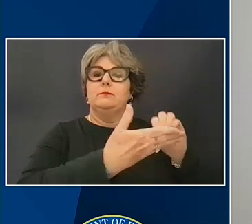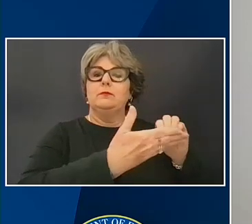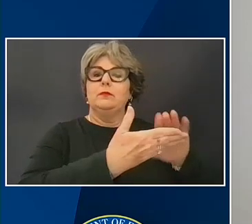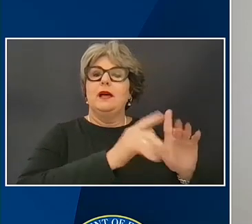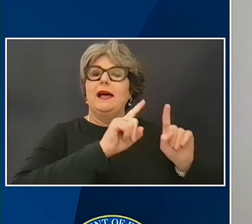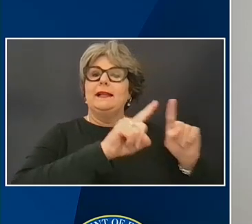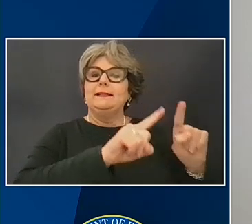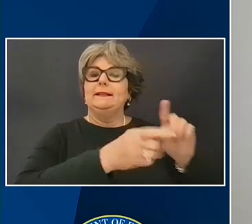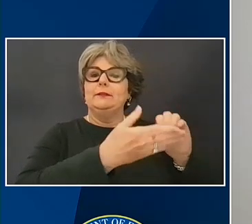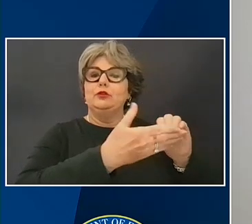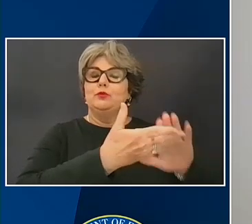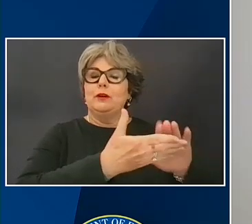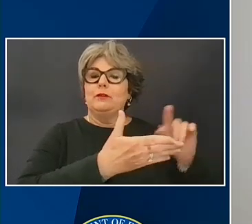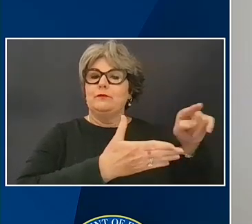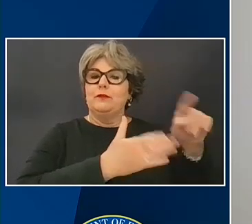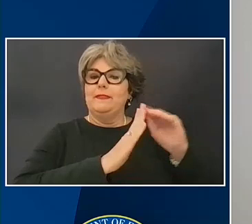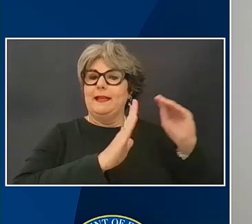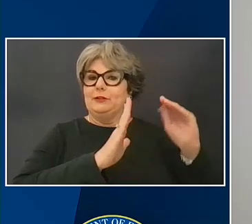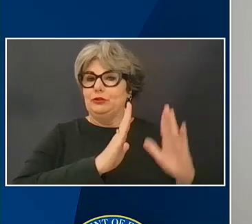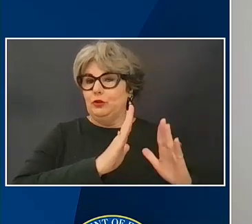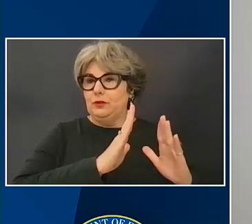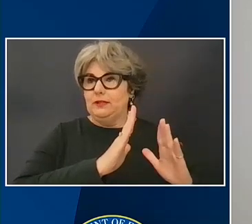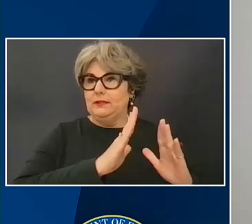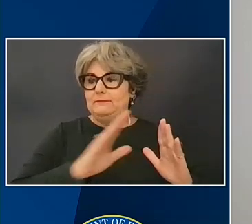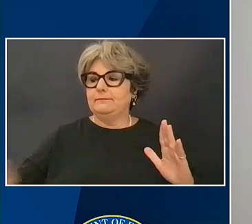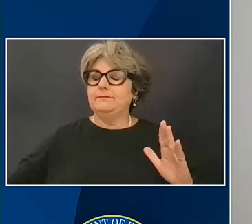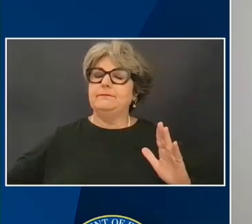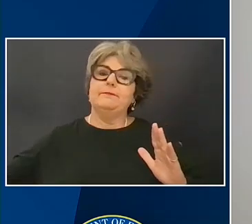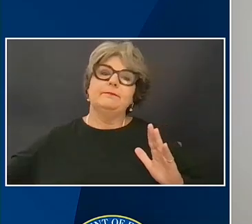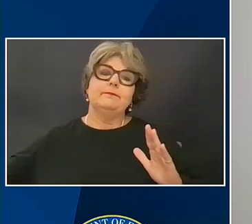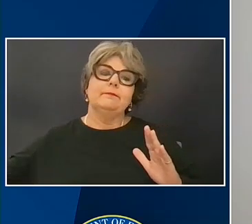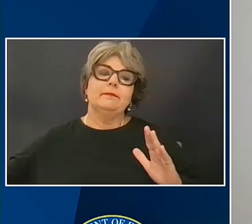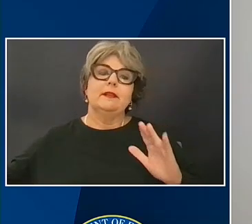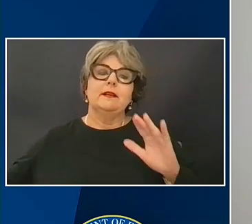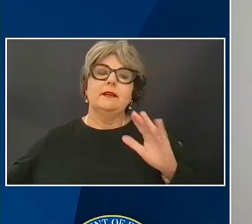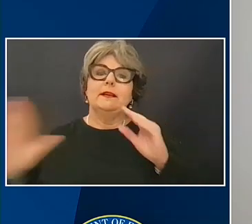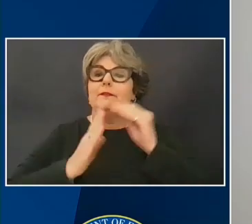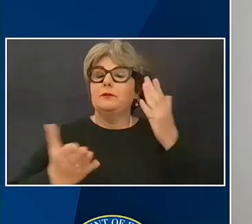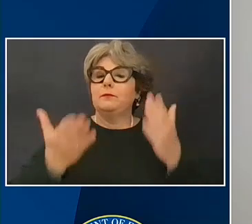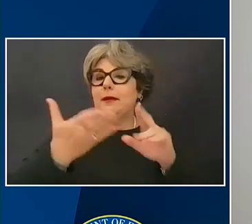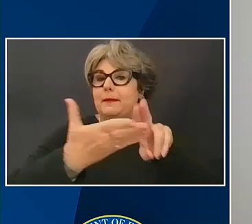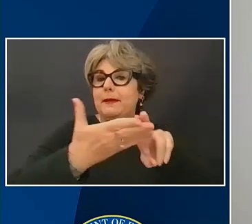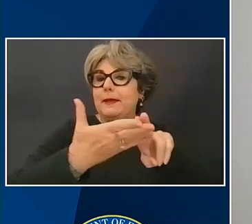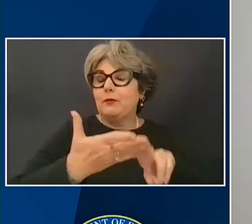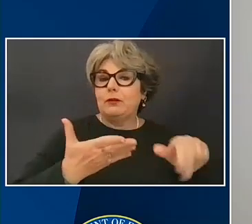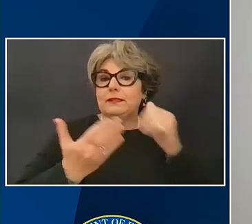student. And even in cases where the student might be enrolled in some courses that are attendance taking in other